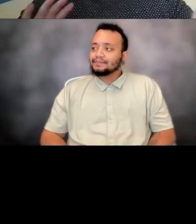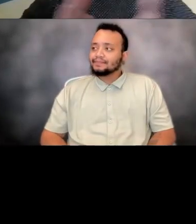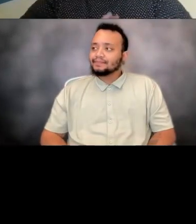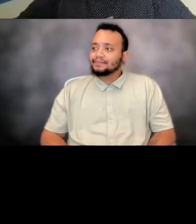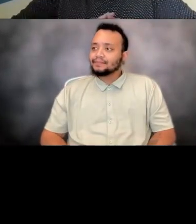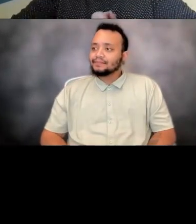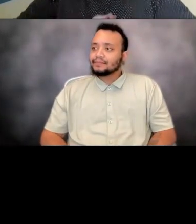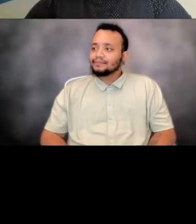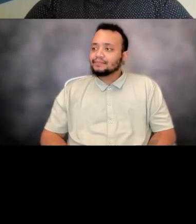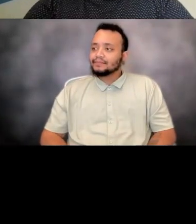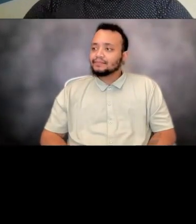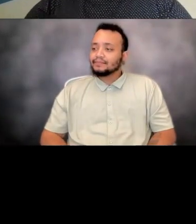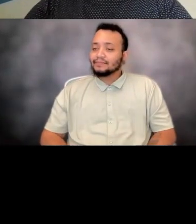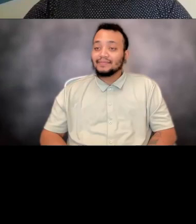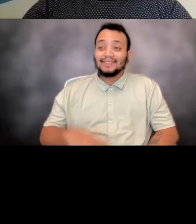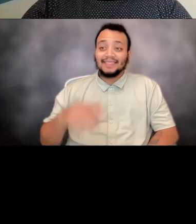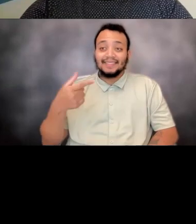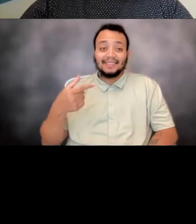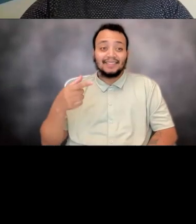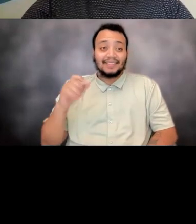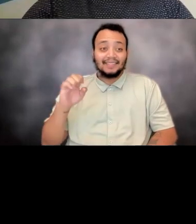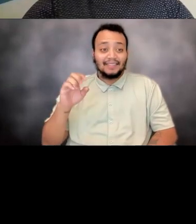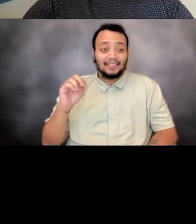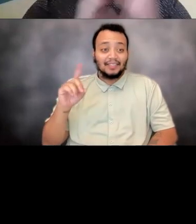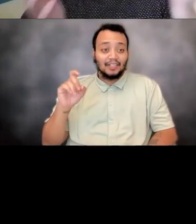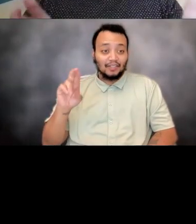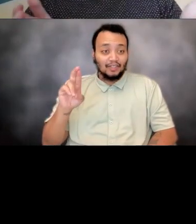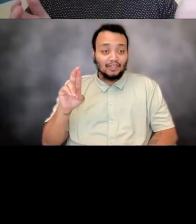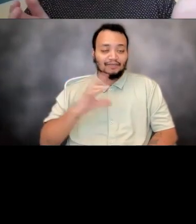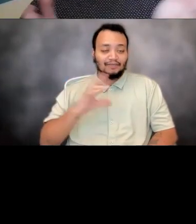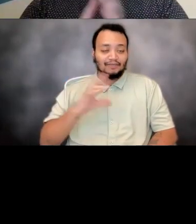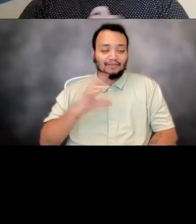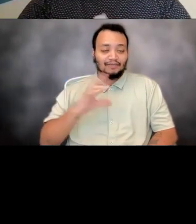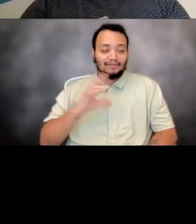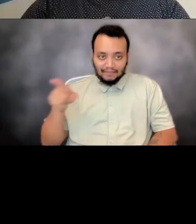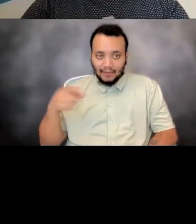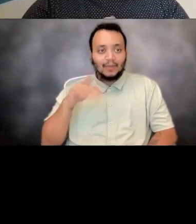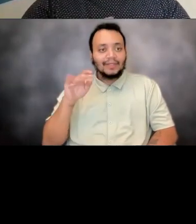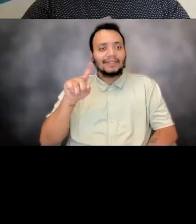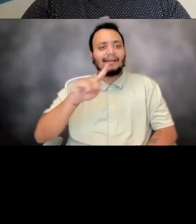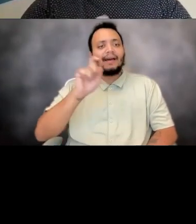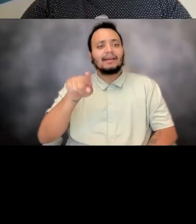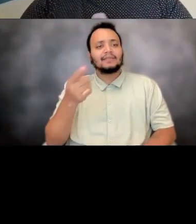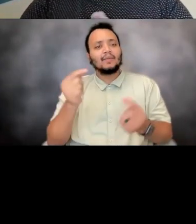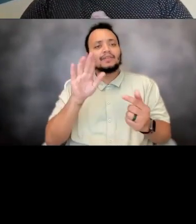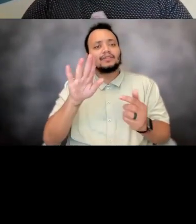And then gender. So we asked, what's your gender? And had to blink,